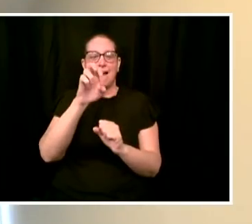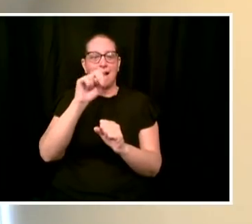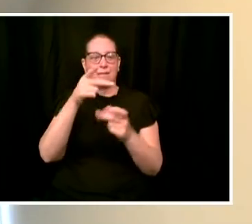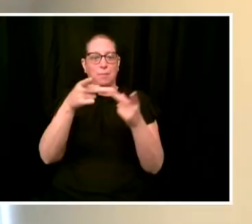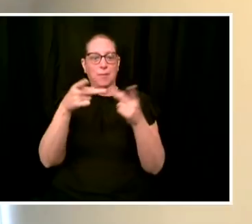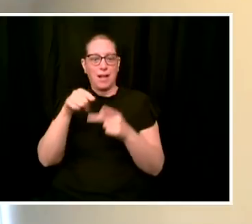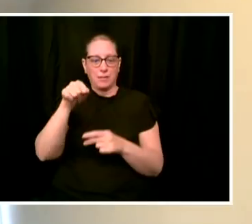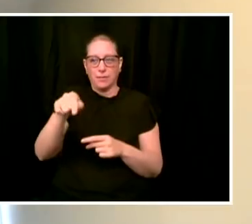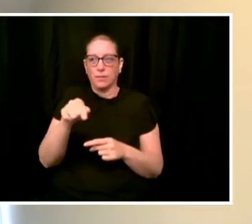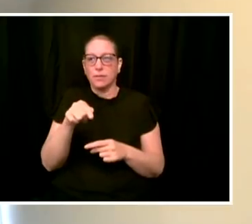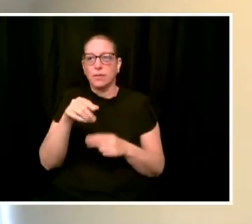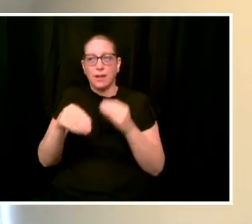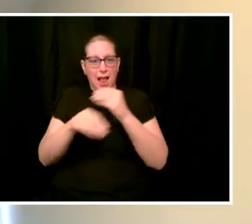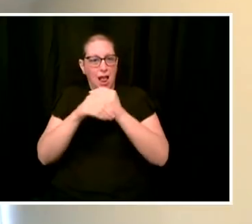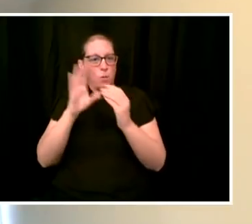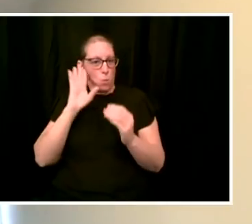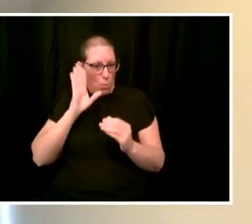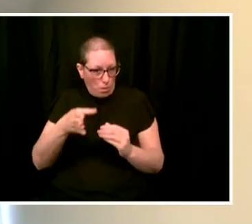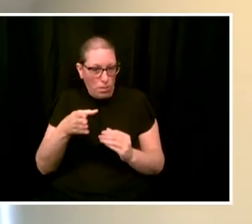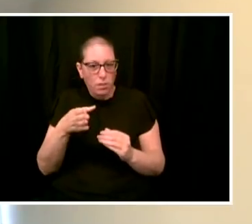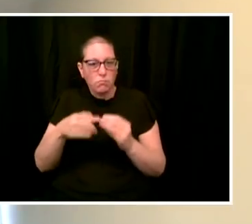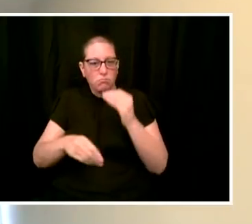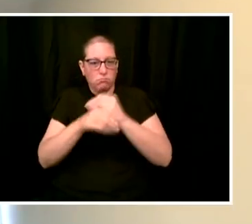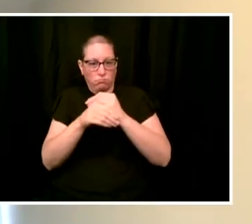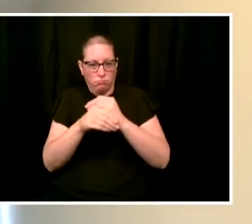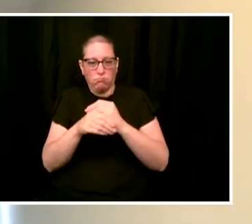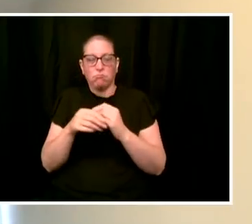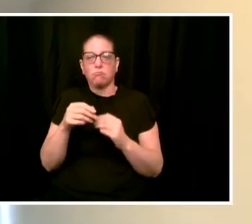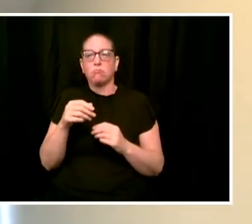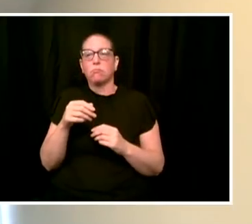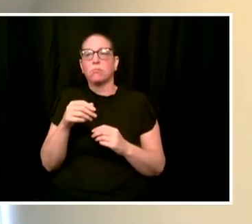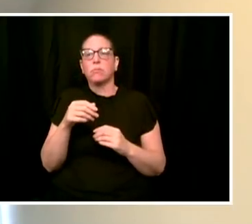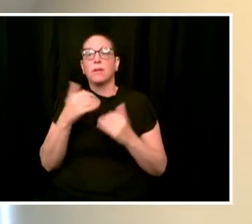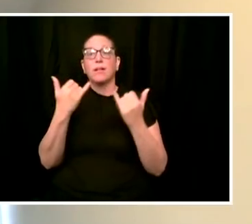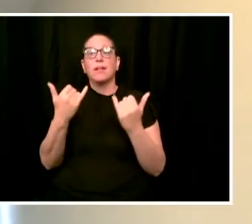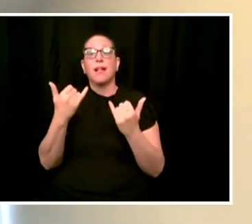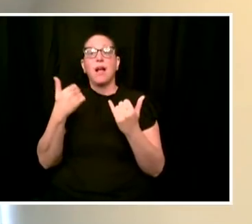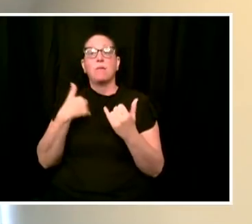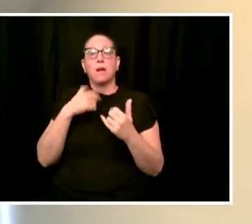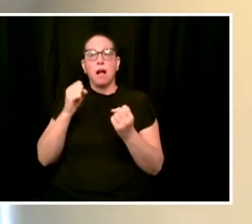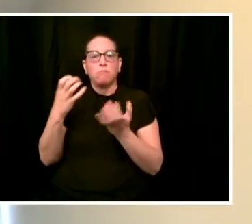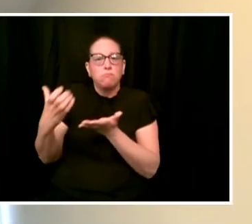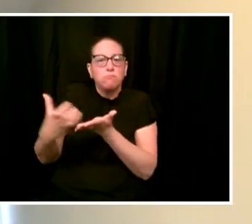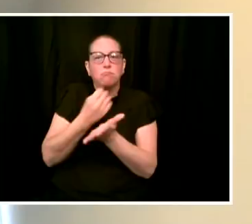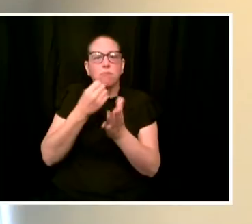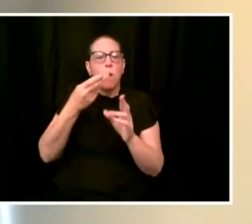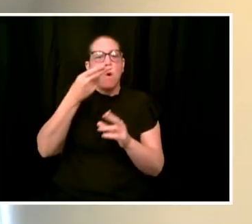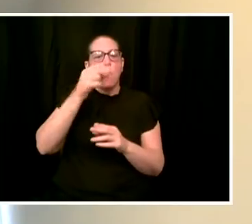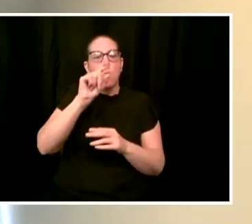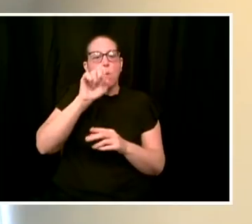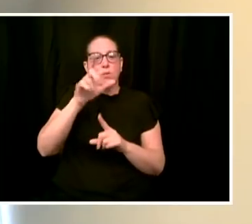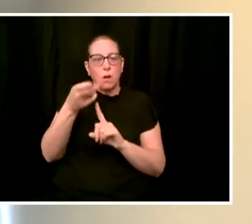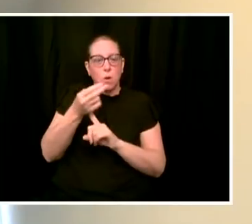BEDS IN THE